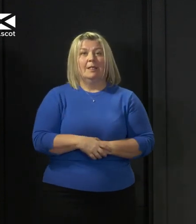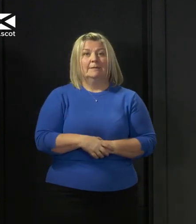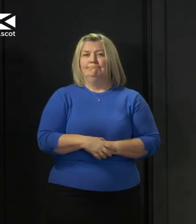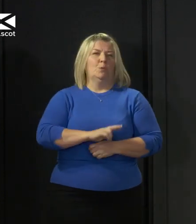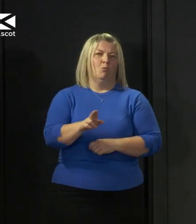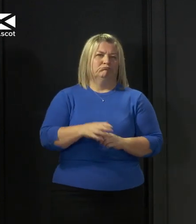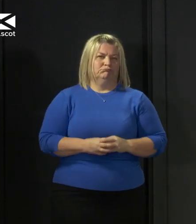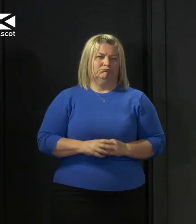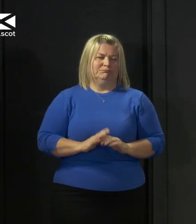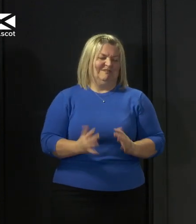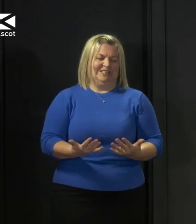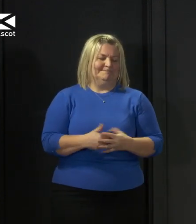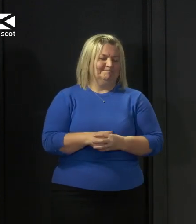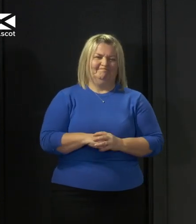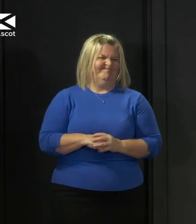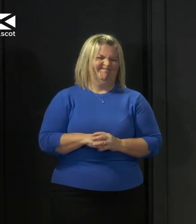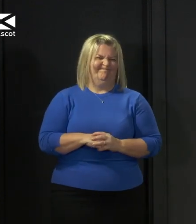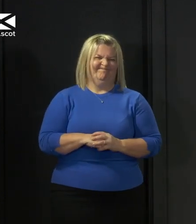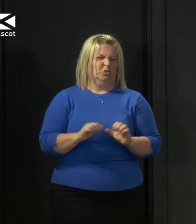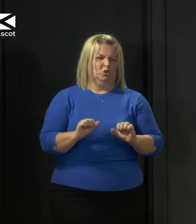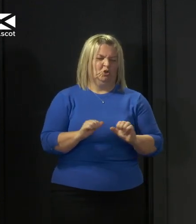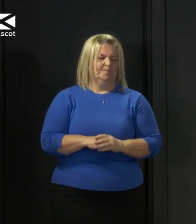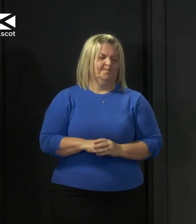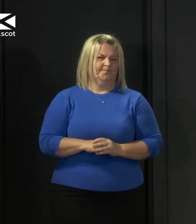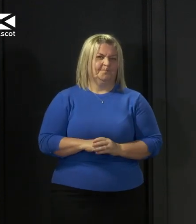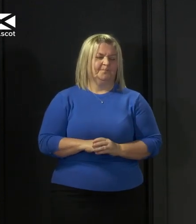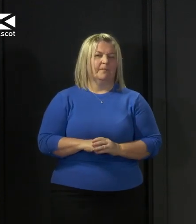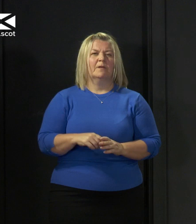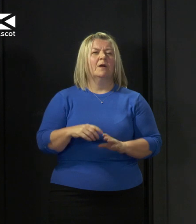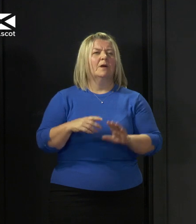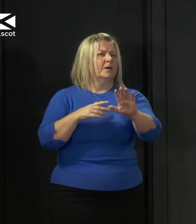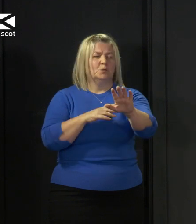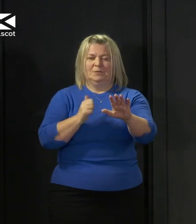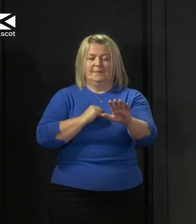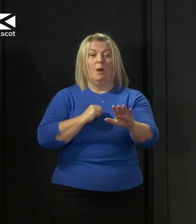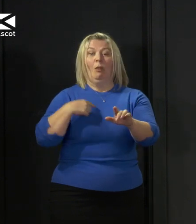a an expectation that later this week we will set a blueprint that says X major